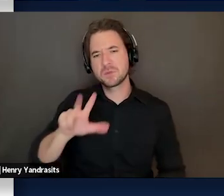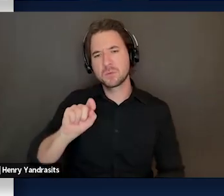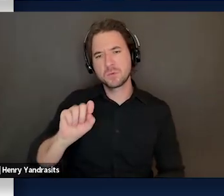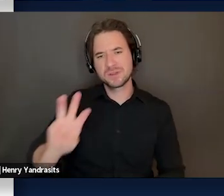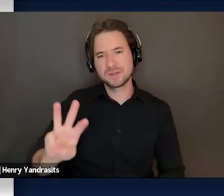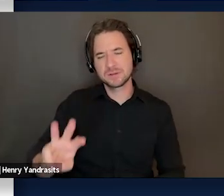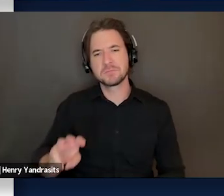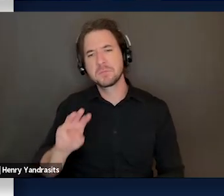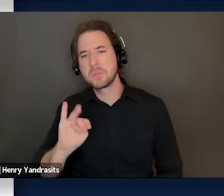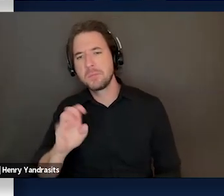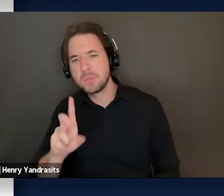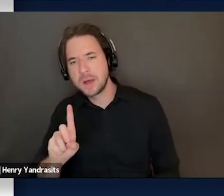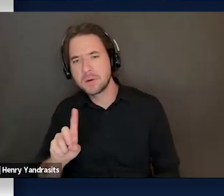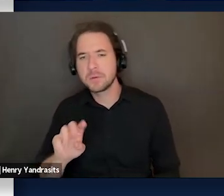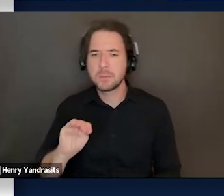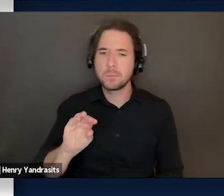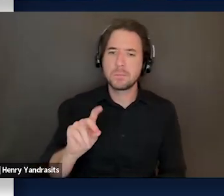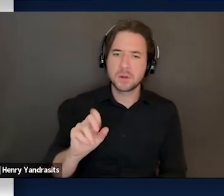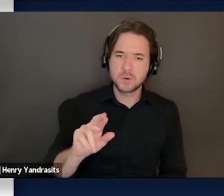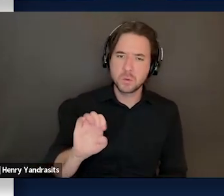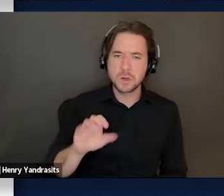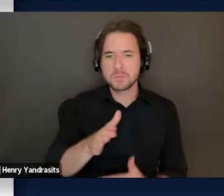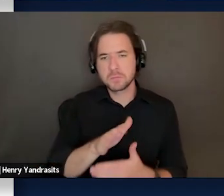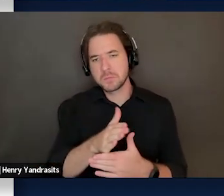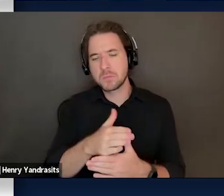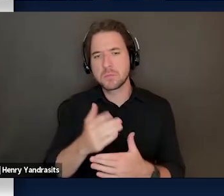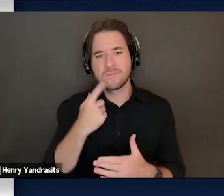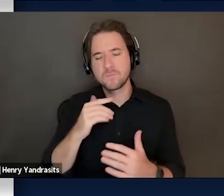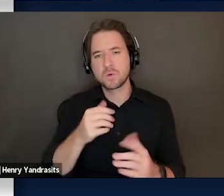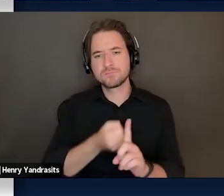mild to moderate, um, in terms of impairment with balance and walking.